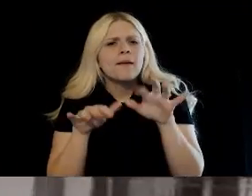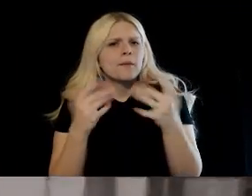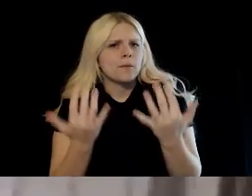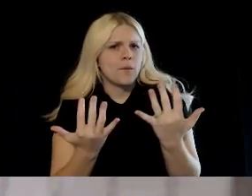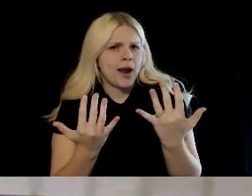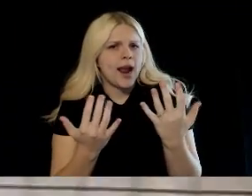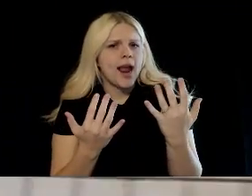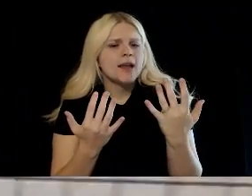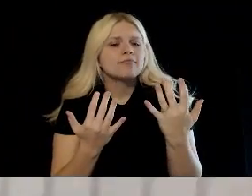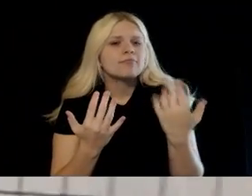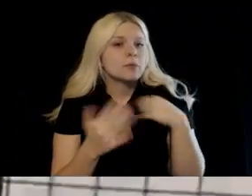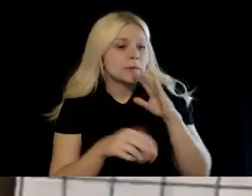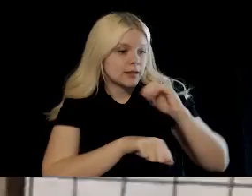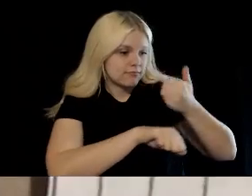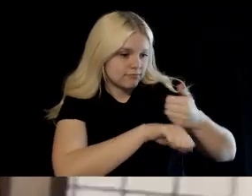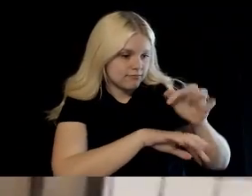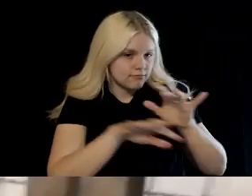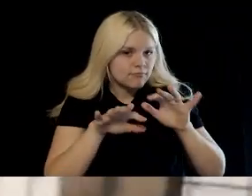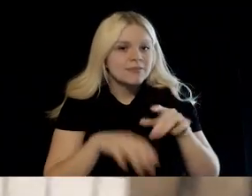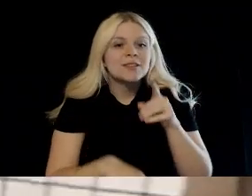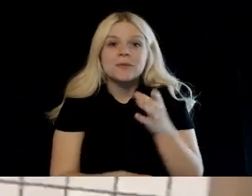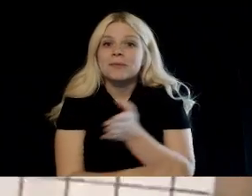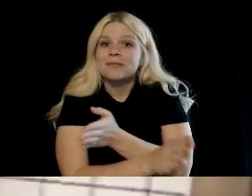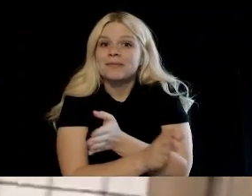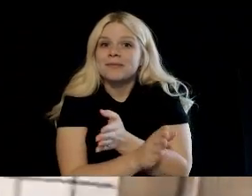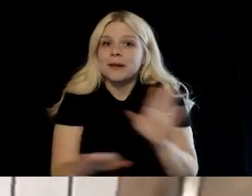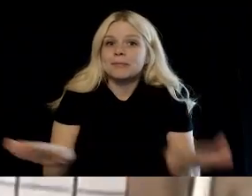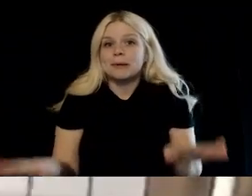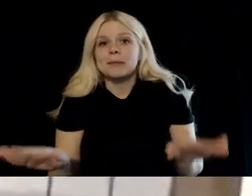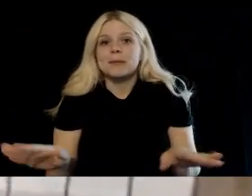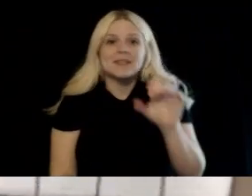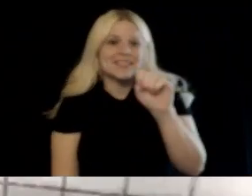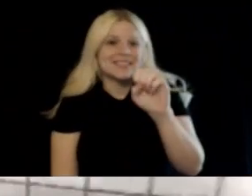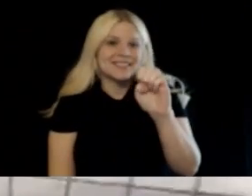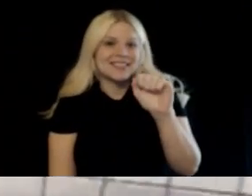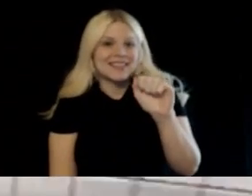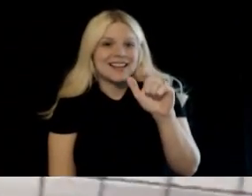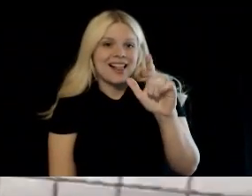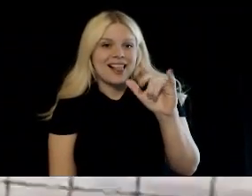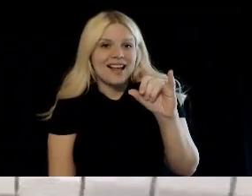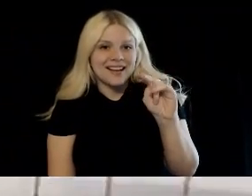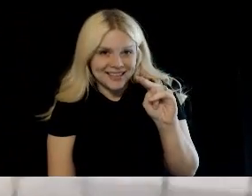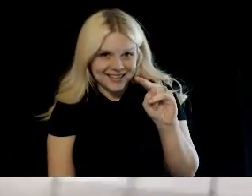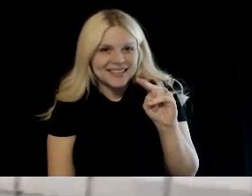Erica: So Mavericks one of our big sea lions! So if we get close is he gonna--